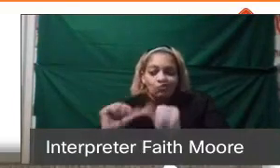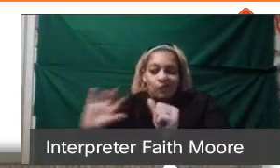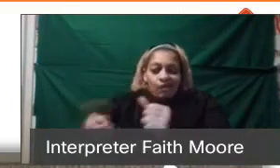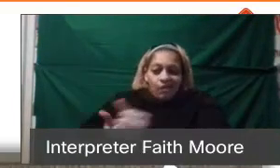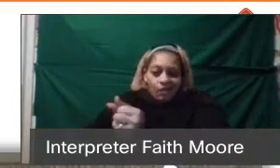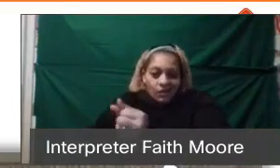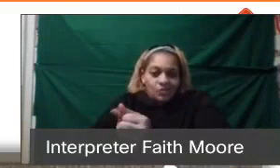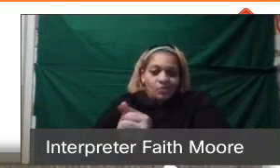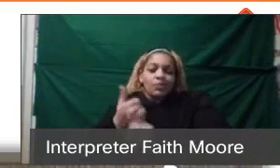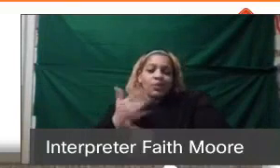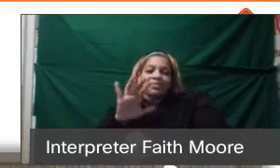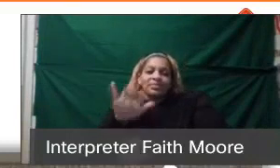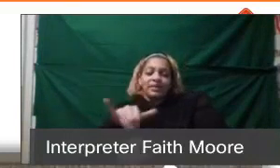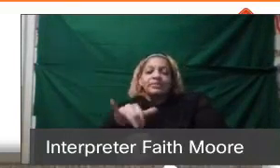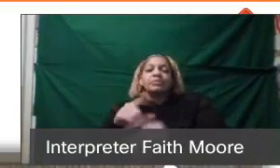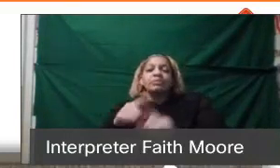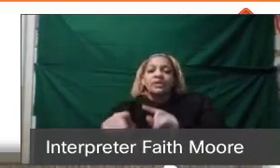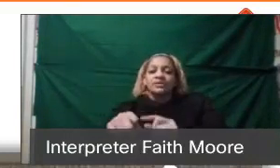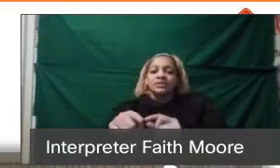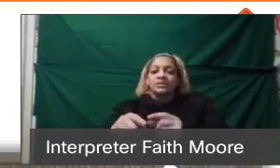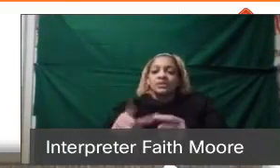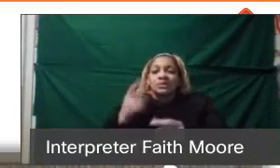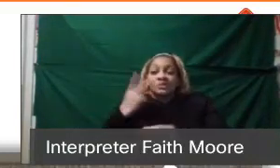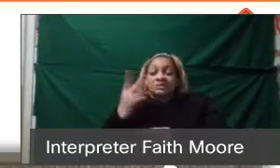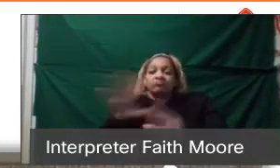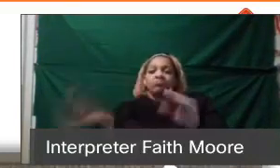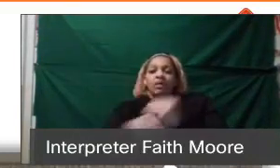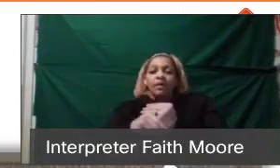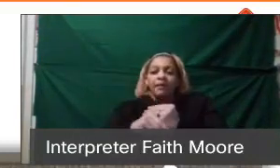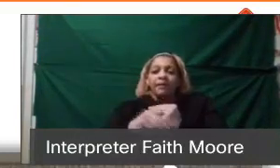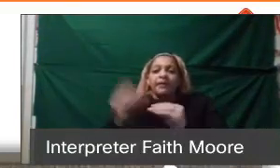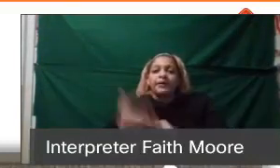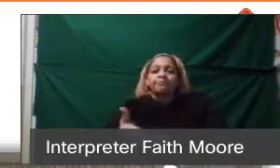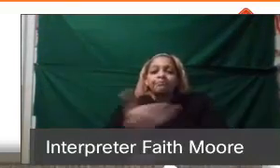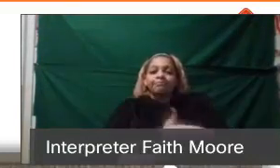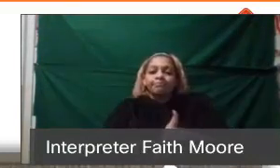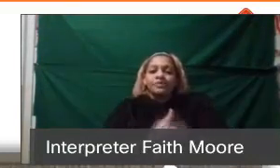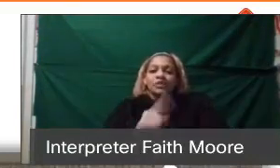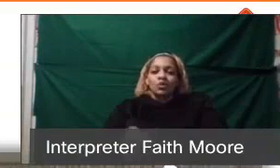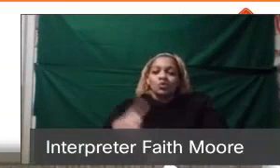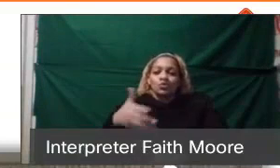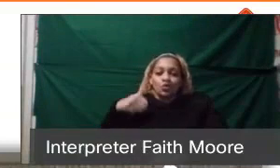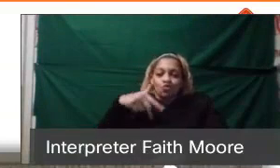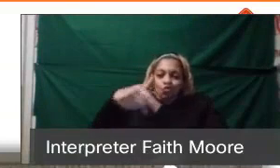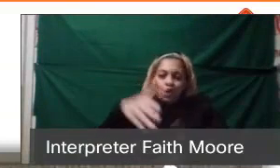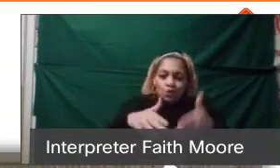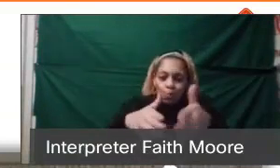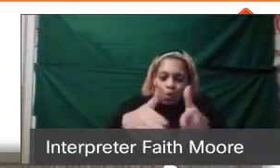But you can see that we've added and upgraded the crosswalks and the signing and marketing on all eggs.